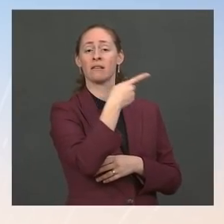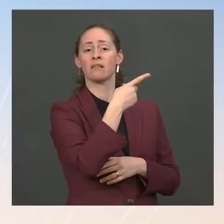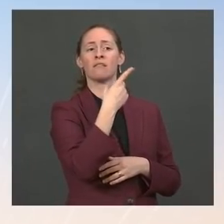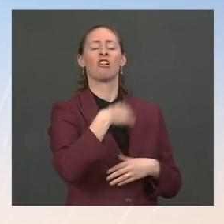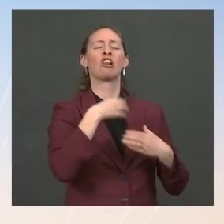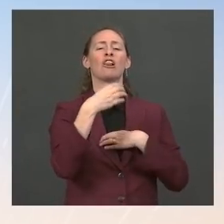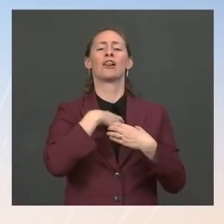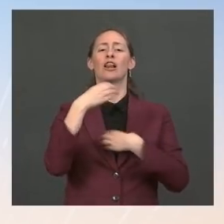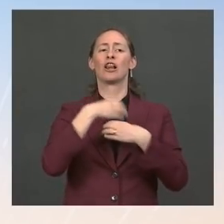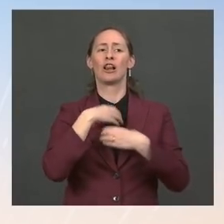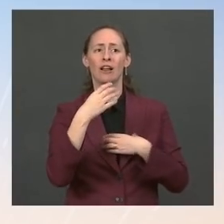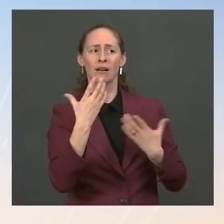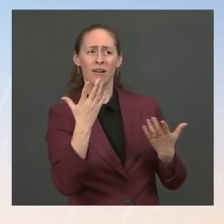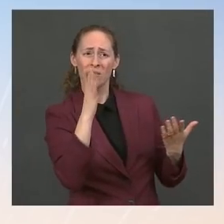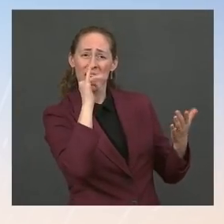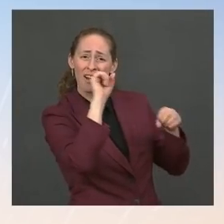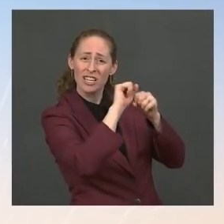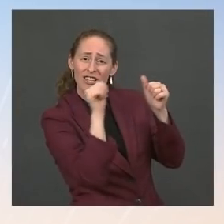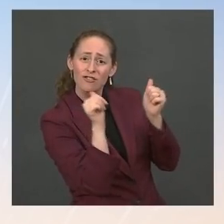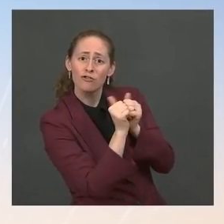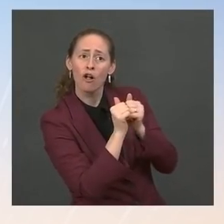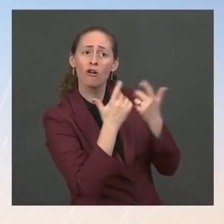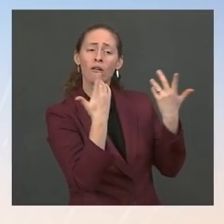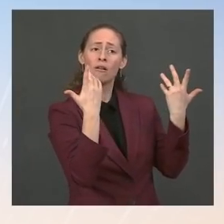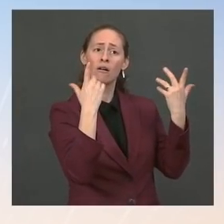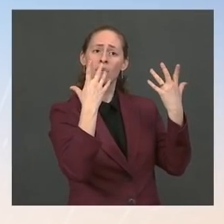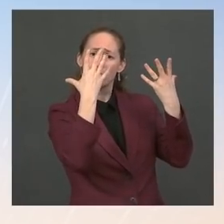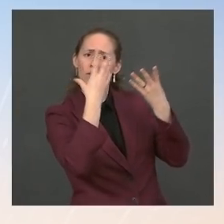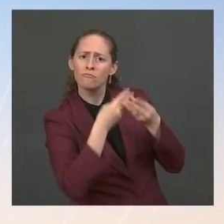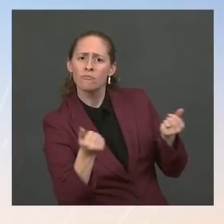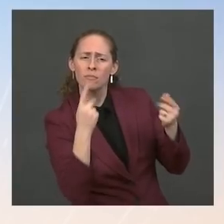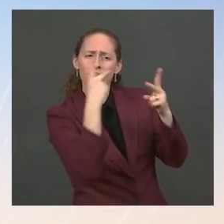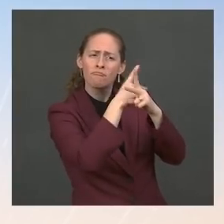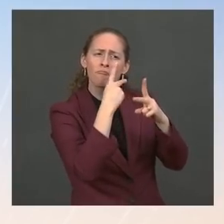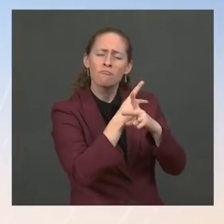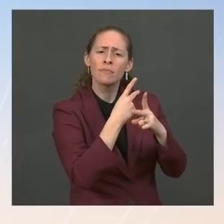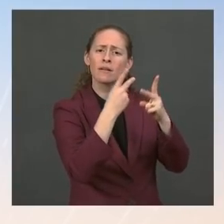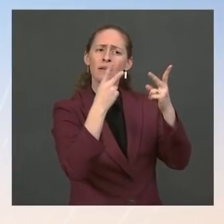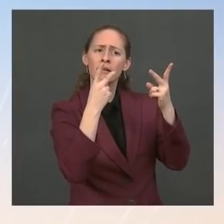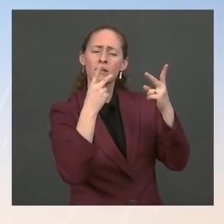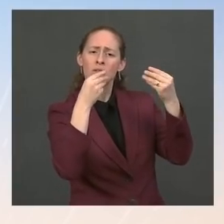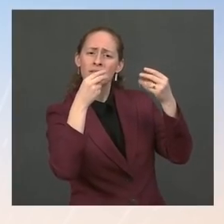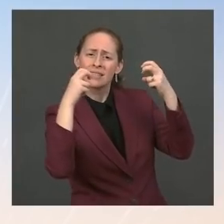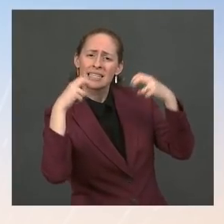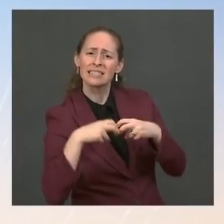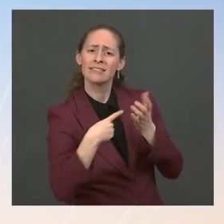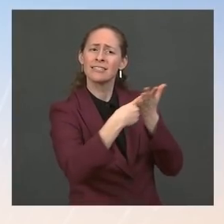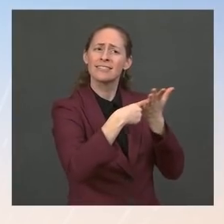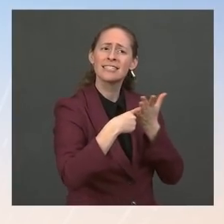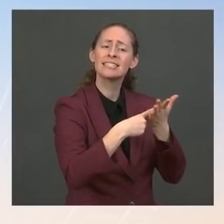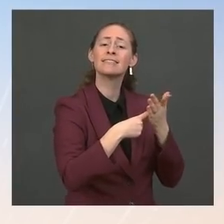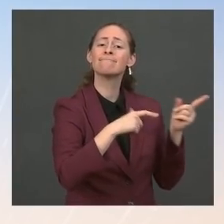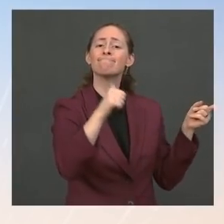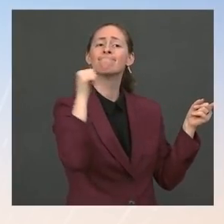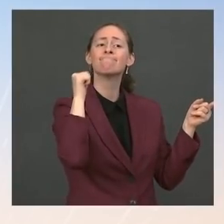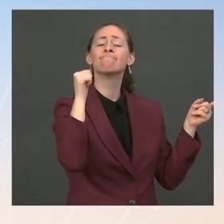or willingness to participate in a solution, and that's really -- or a discussion of a solution. And that's really what we're looking for at this point in time.